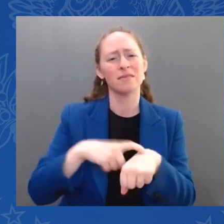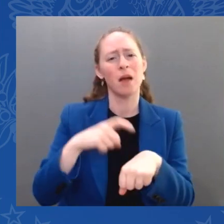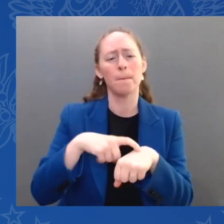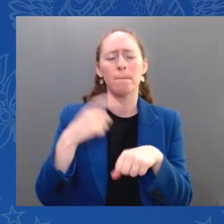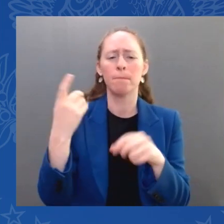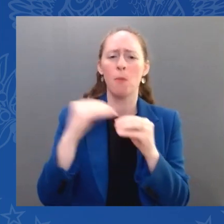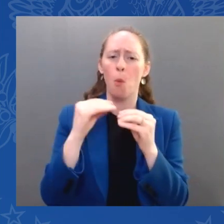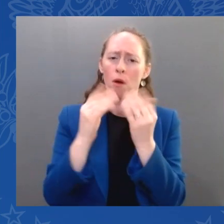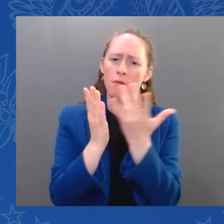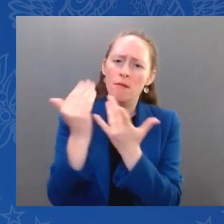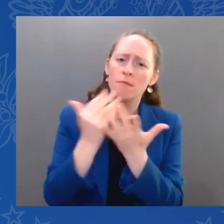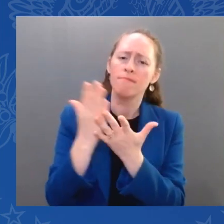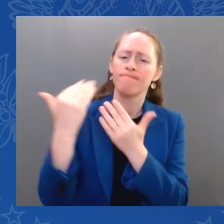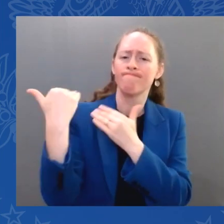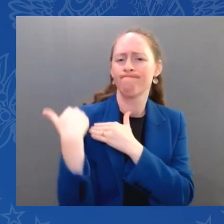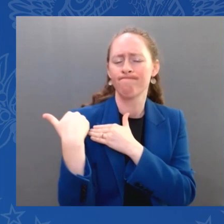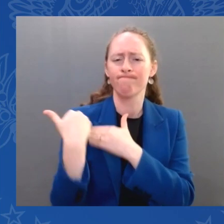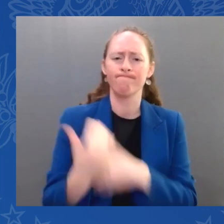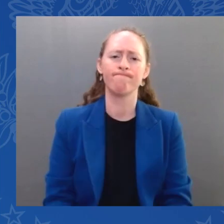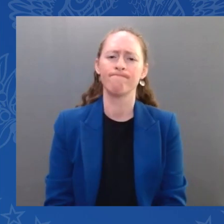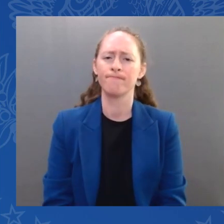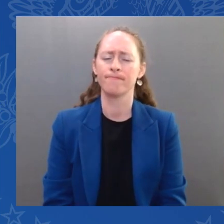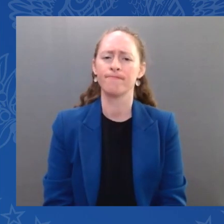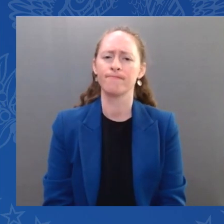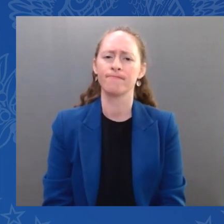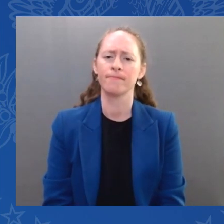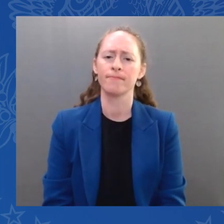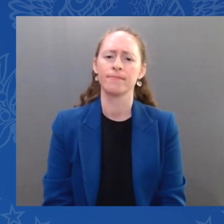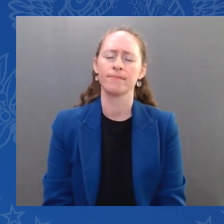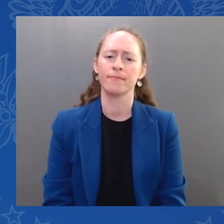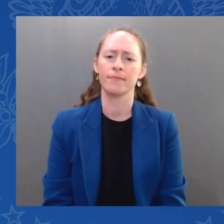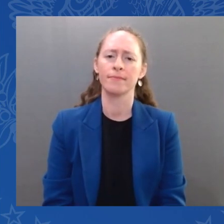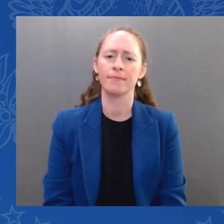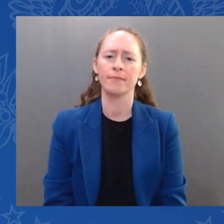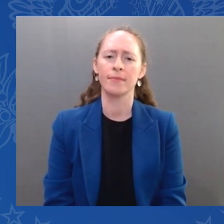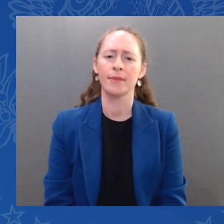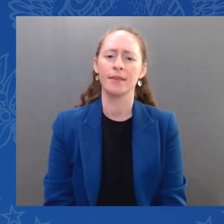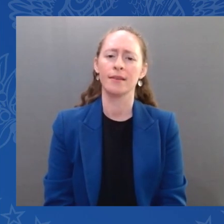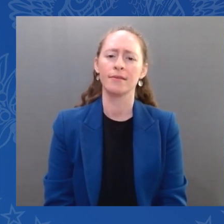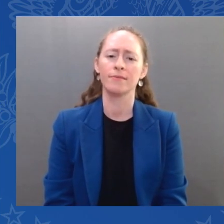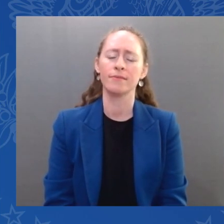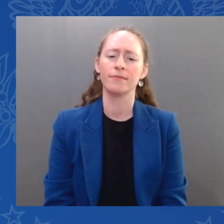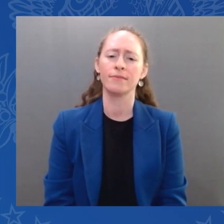These parents seek a safe and secure environment for their children. It's been tough being a pediatrician